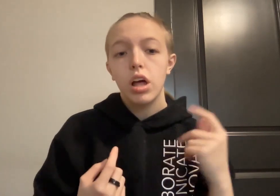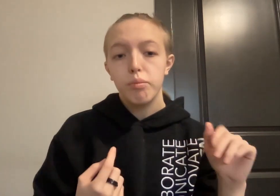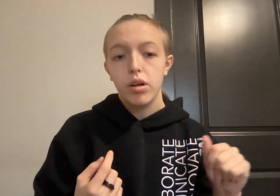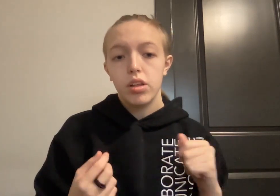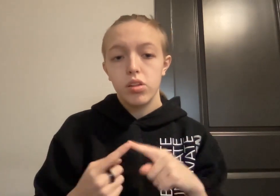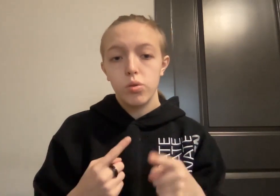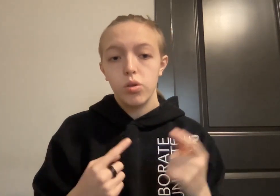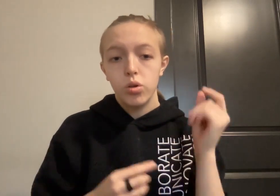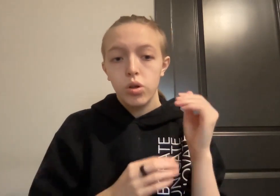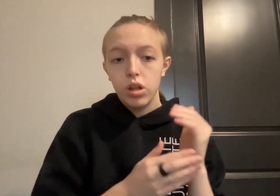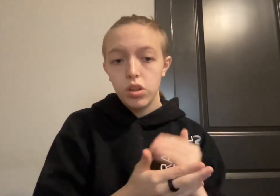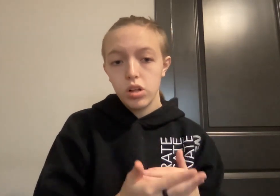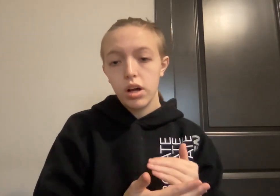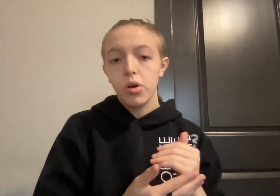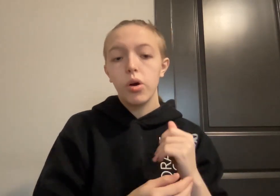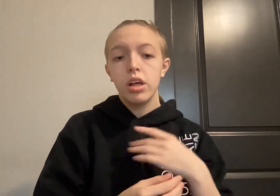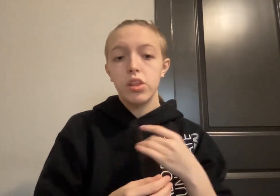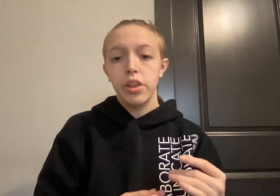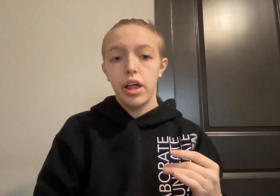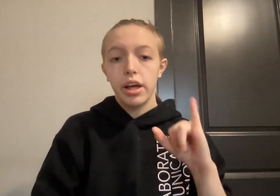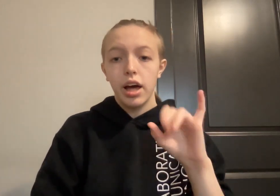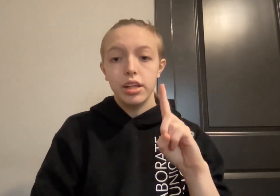applies to other categories, like